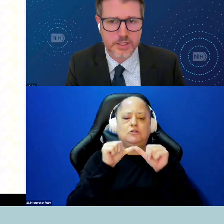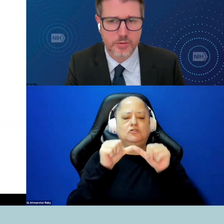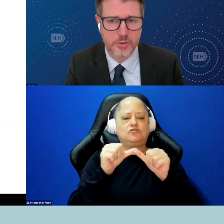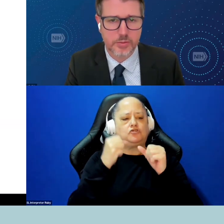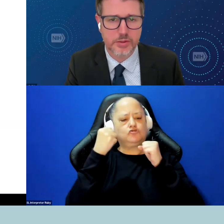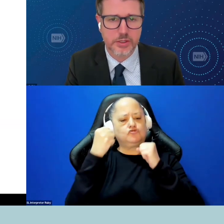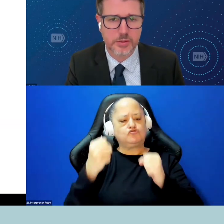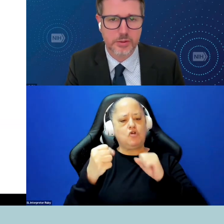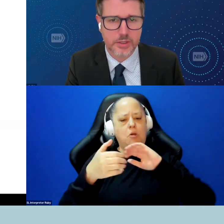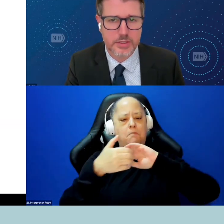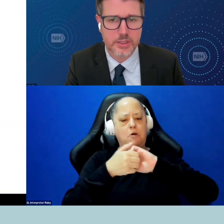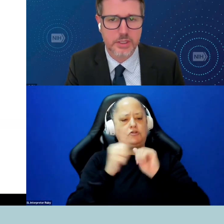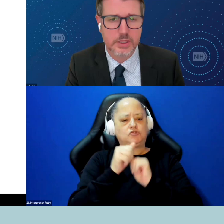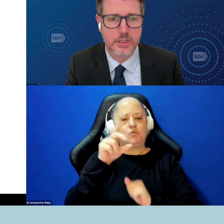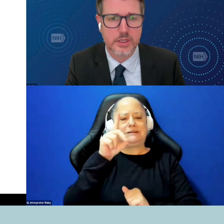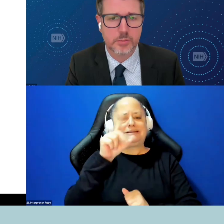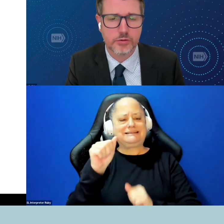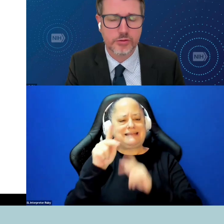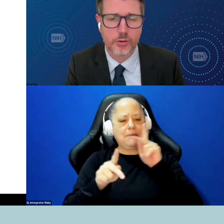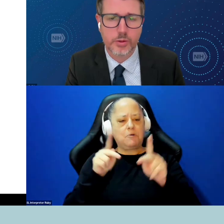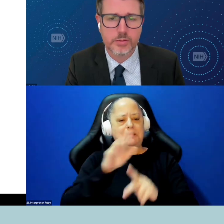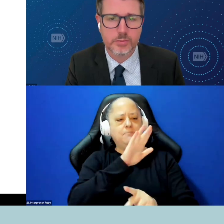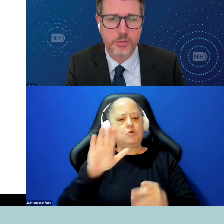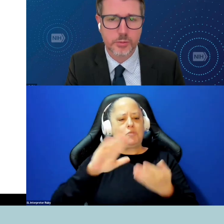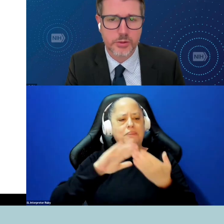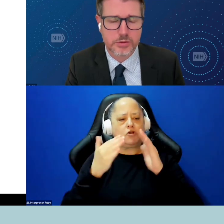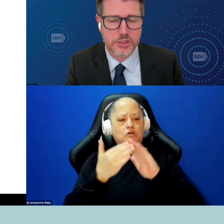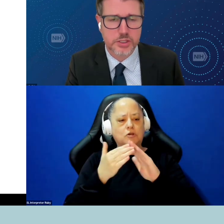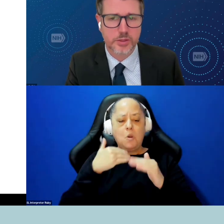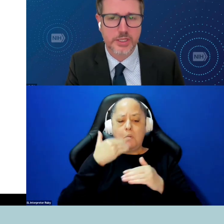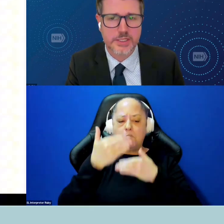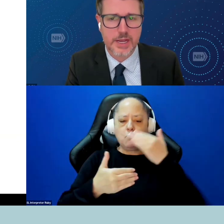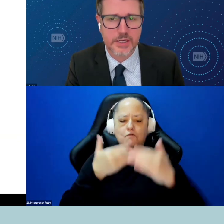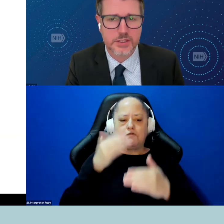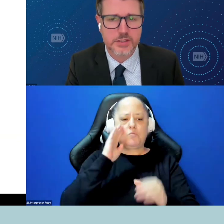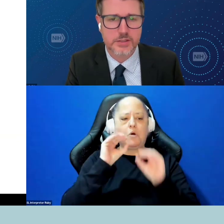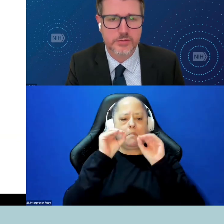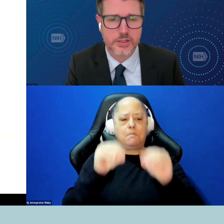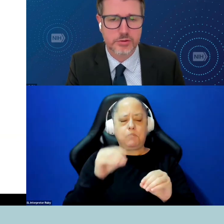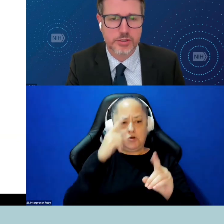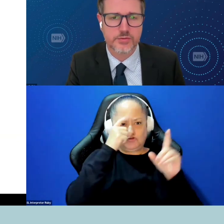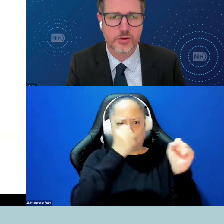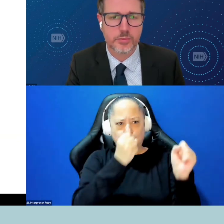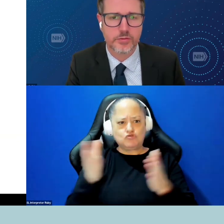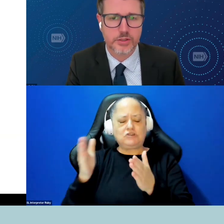with disabled people in their communities. Moving forward, we'll put the strategic plan into action to advance transformative